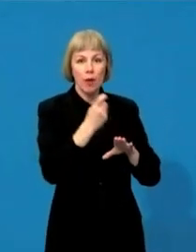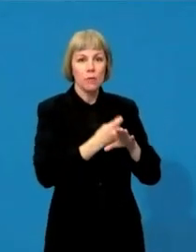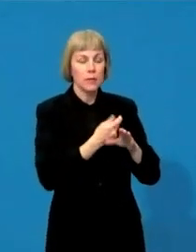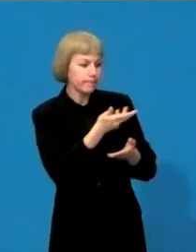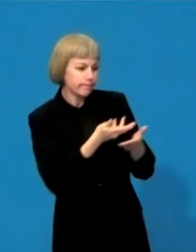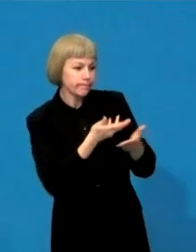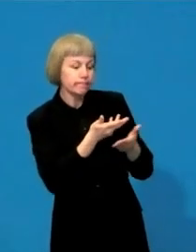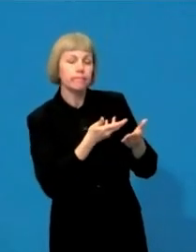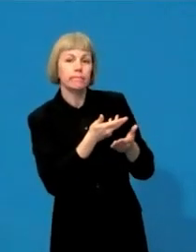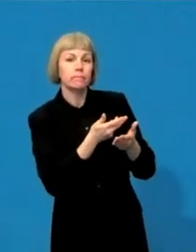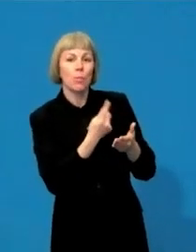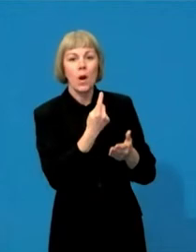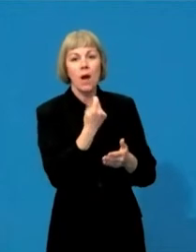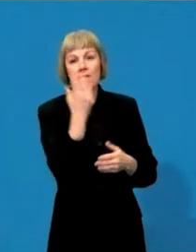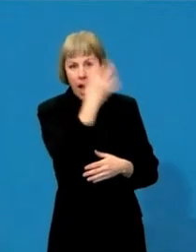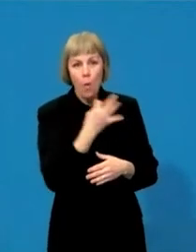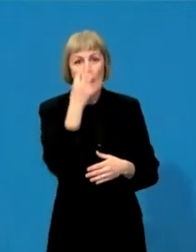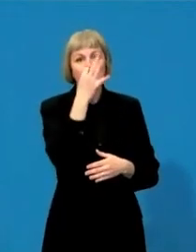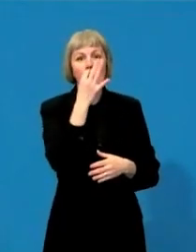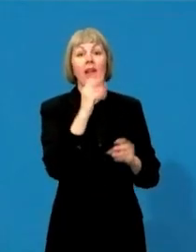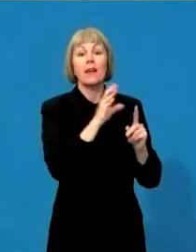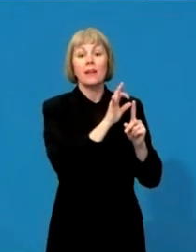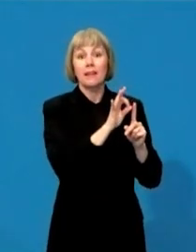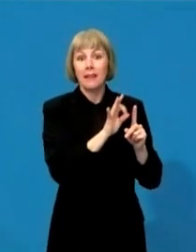And then they kind of drop off for three weeks and then they're back again.